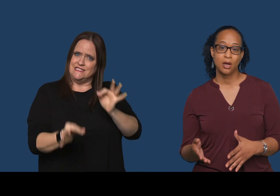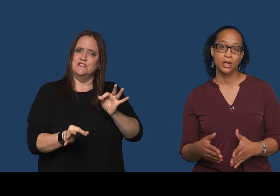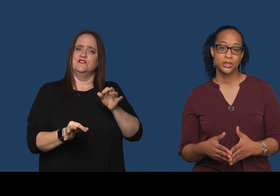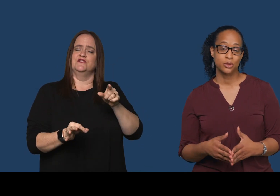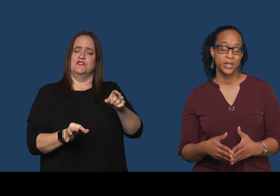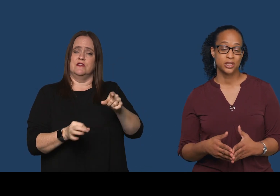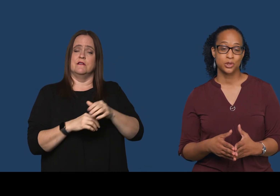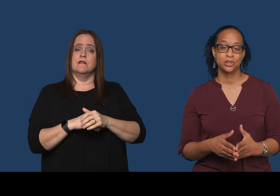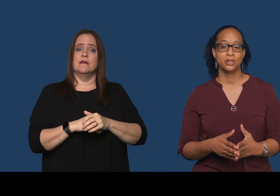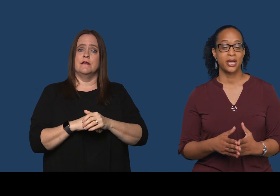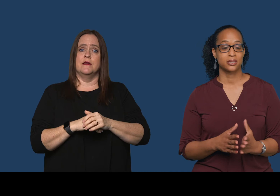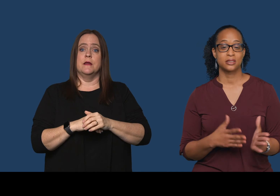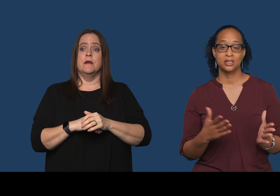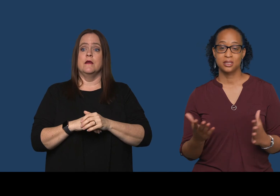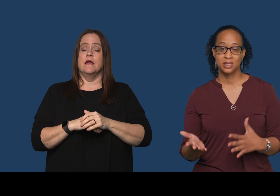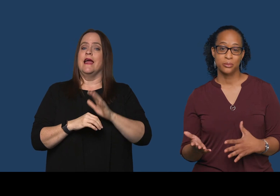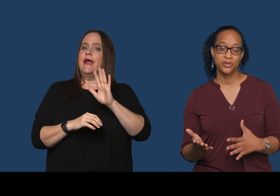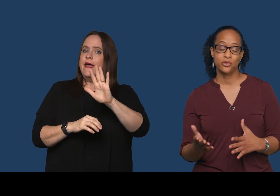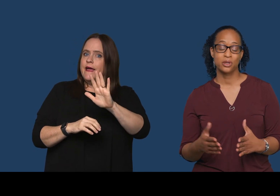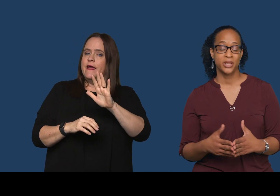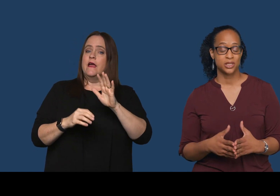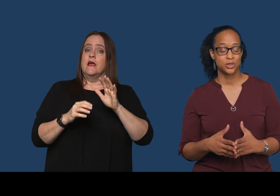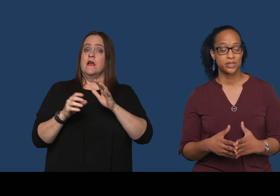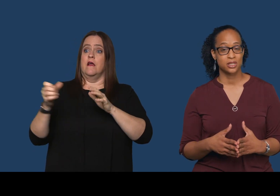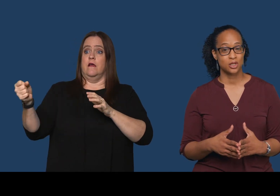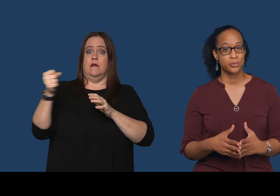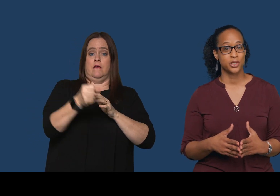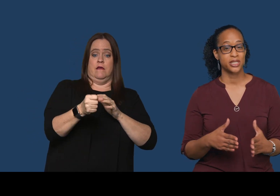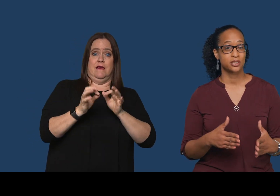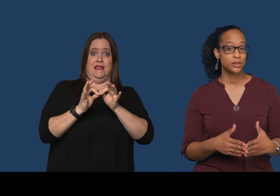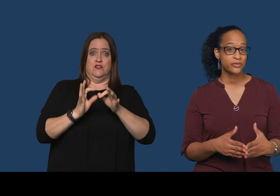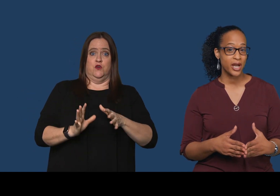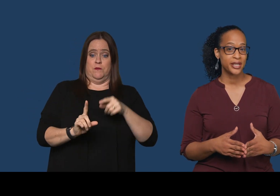Also make sure, as Cynthia said before, make sure the interpreter is certified